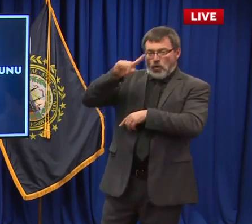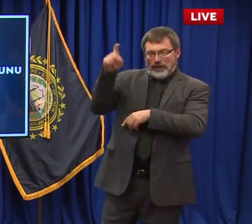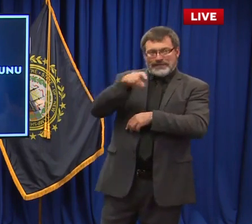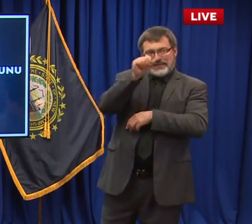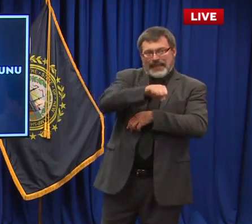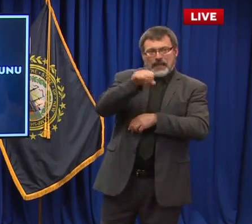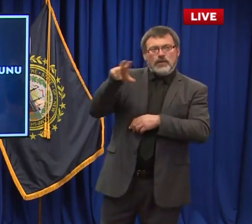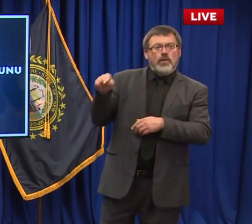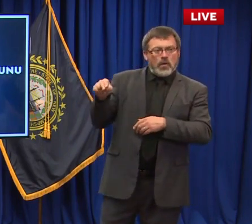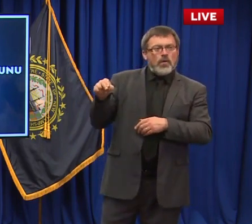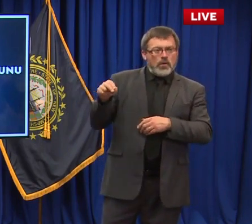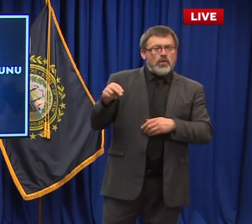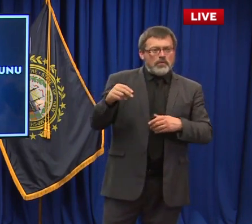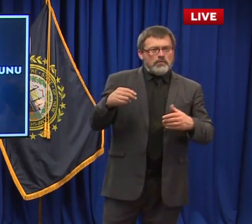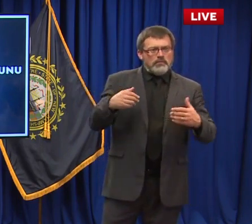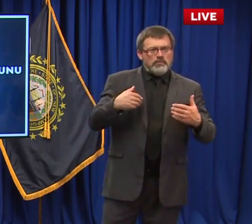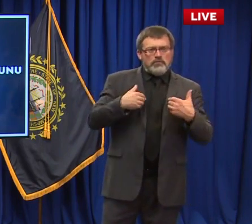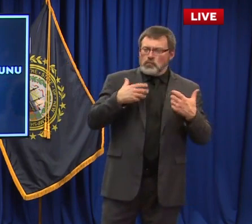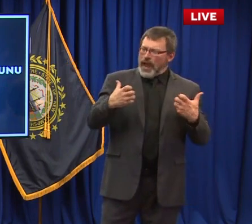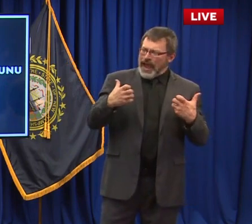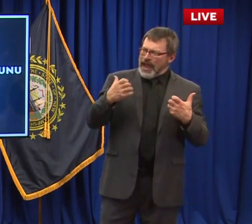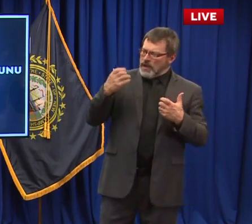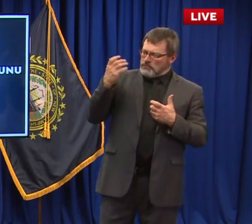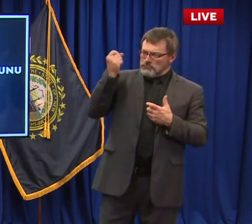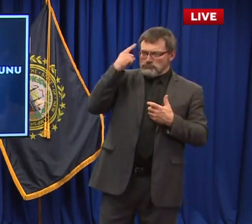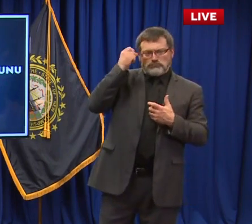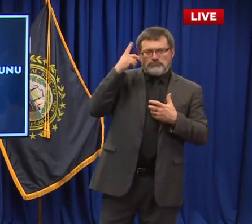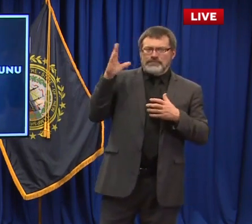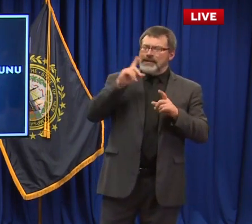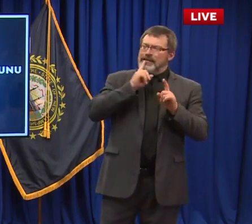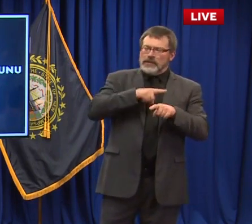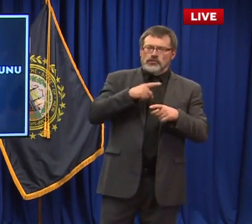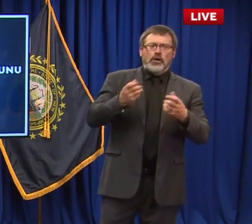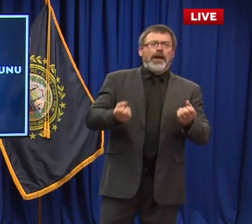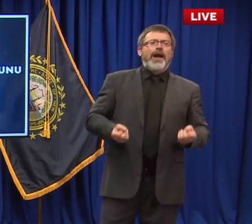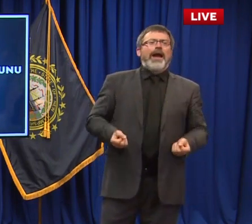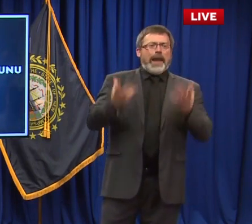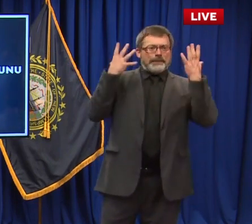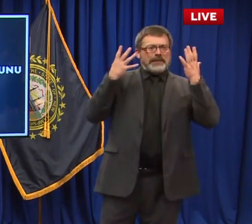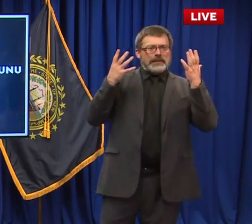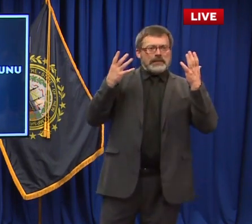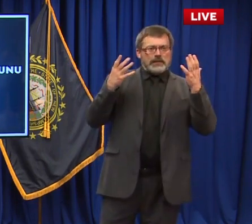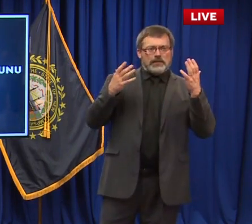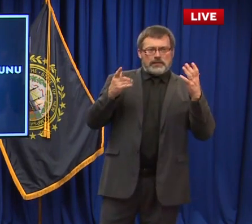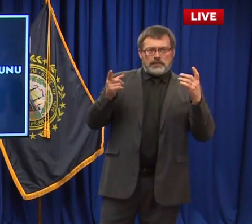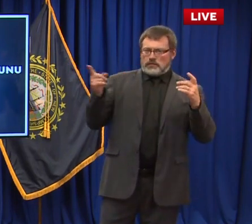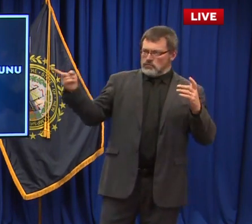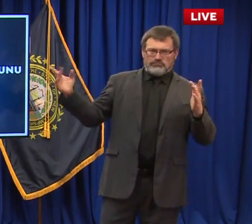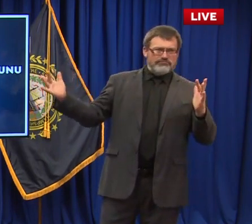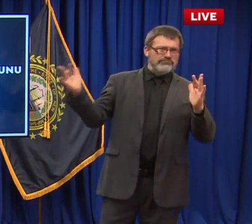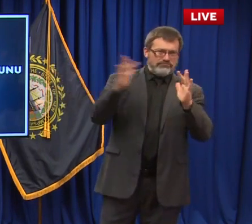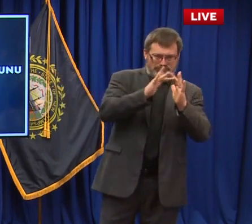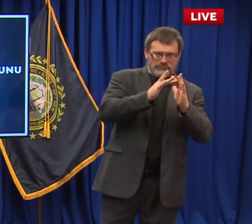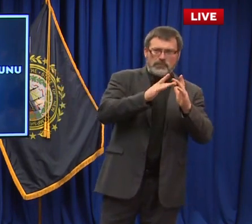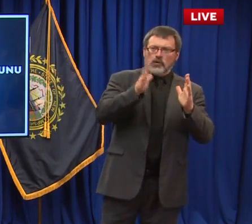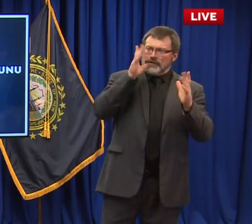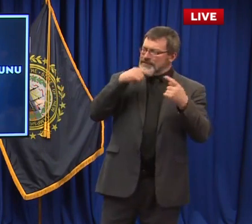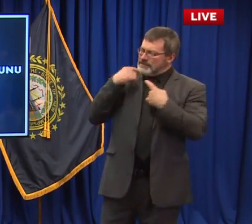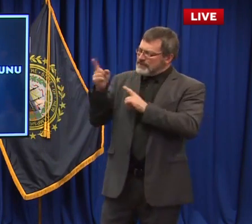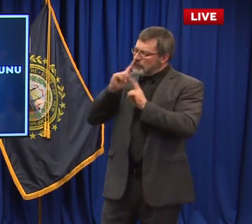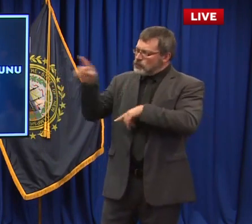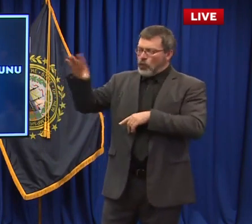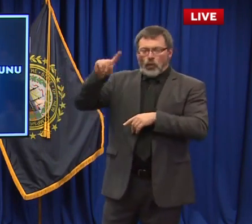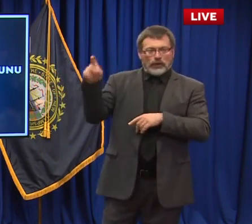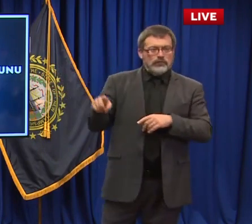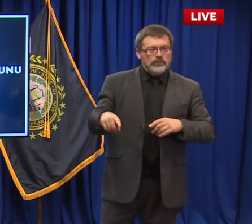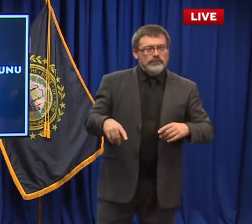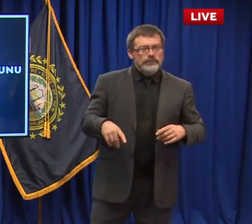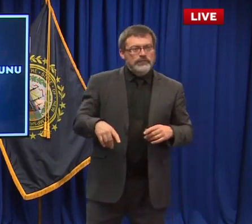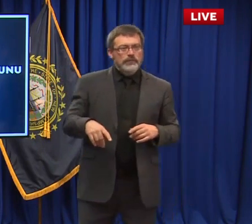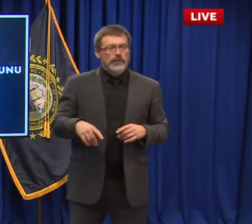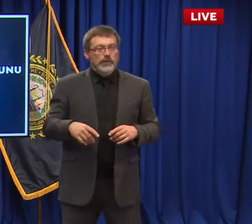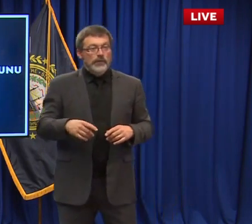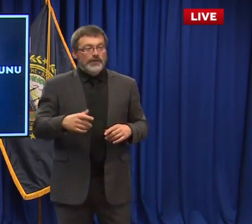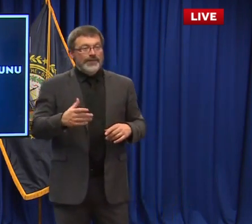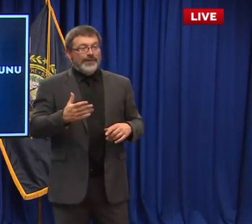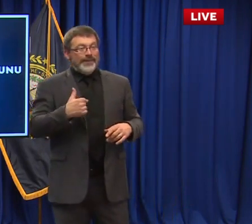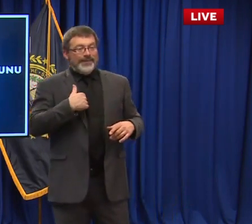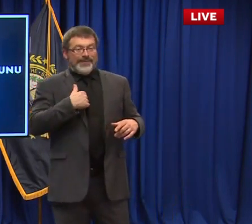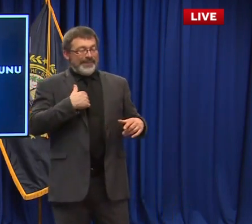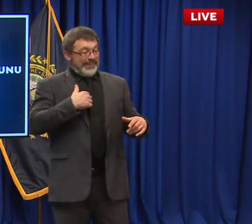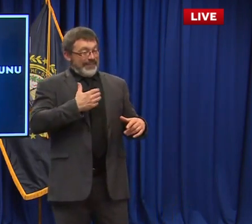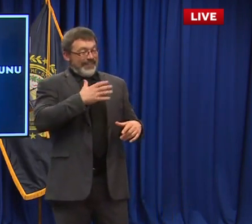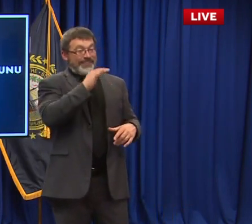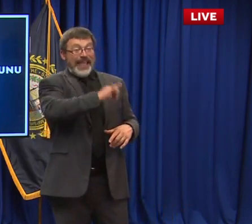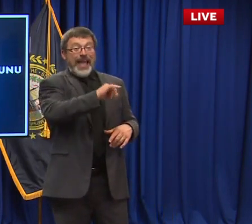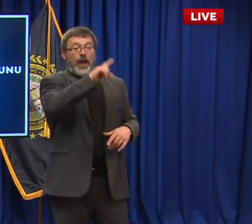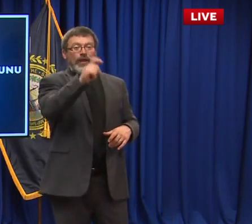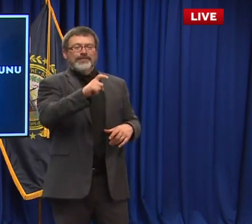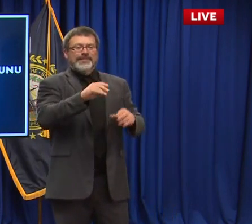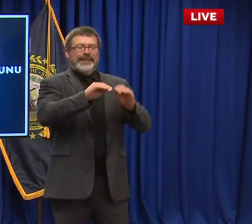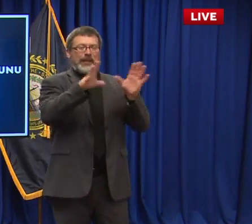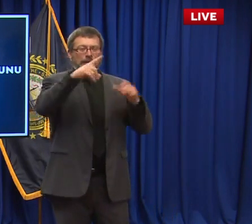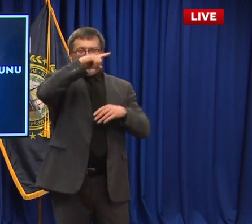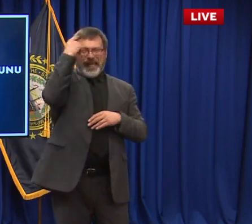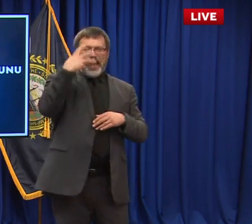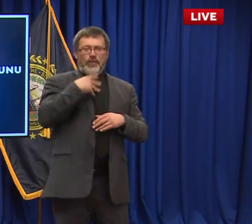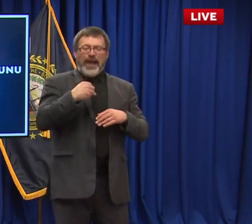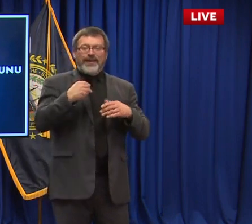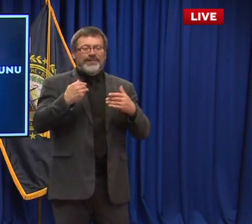I’M TRYING TO GET AN IDEA OF THE PERCENTAGE OF NEW CASES THAT ARE A SYMPTOMATICALLY I WOULD THINK YOU WOULD BE ASKING THAT WITH THE CONTRACT TERRY SERVES -- CONTACT TRACERS.